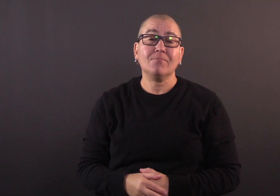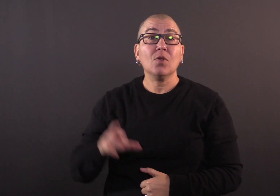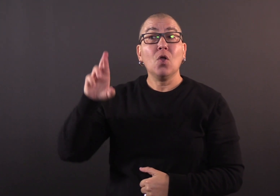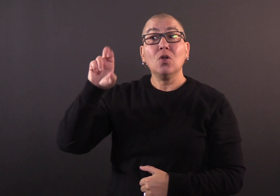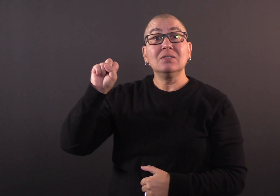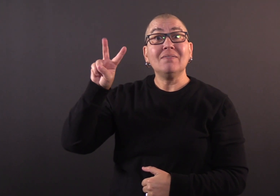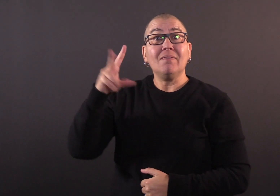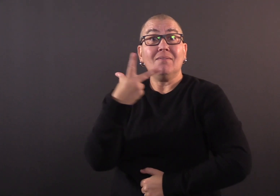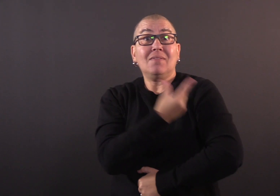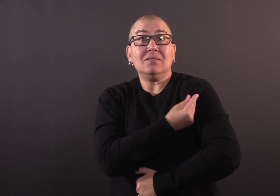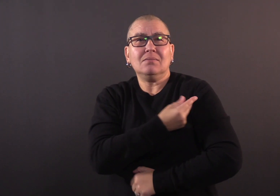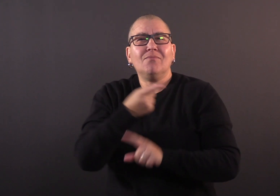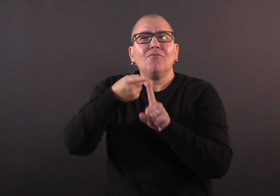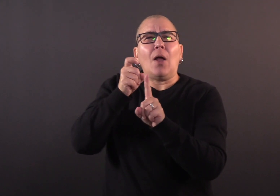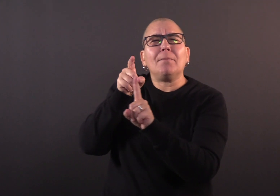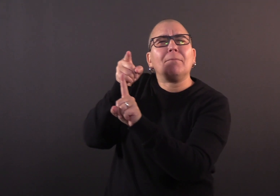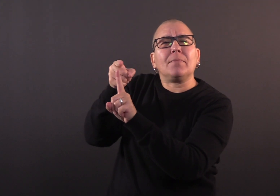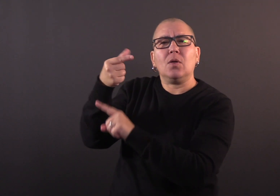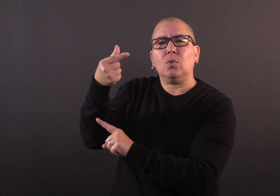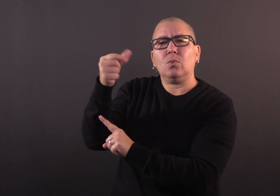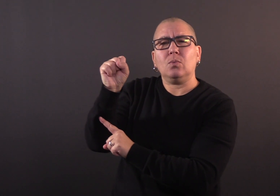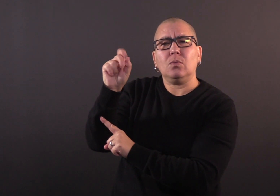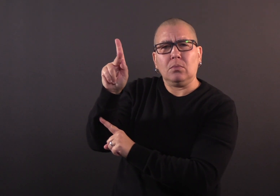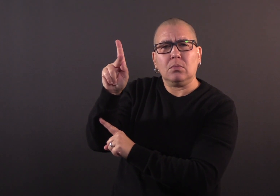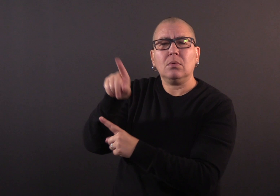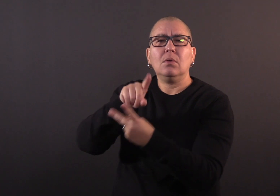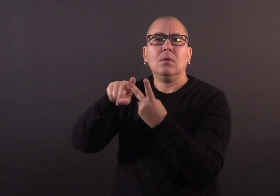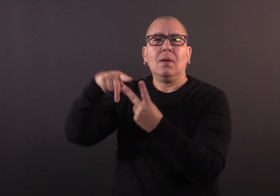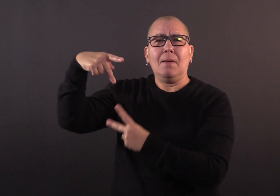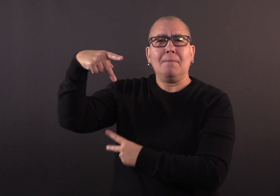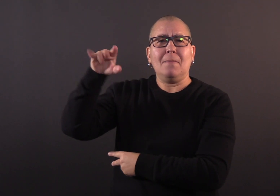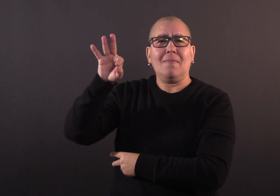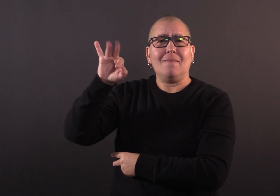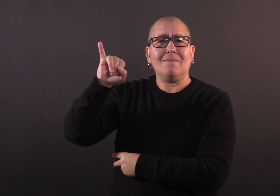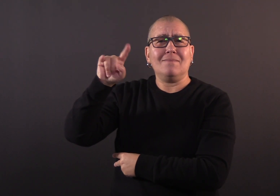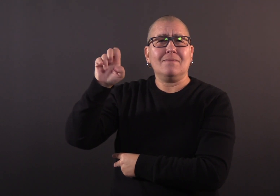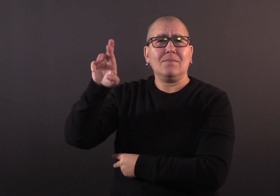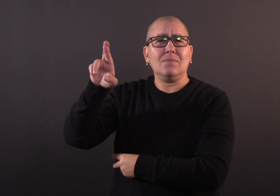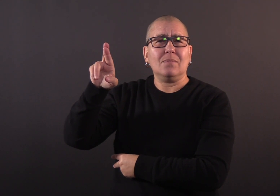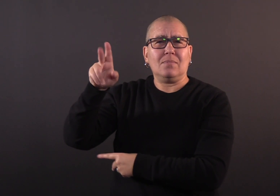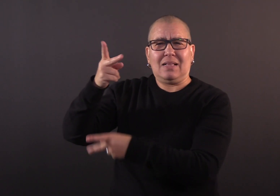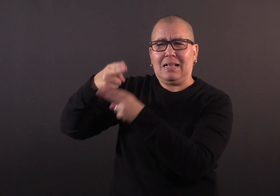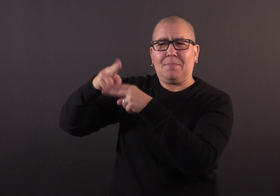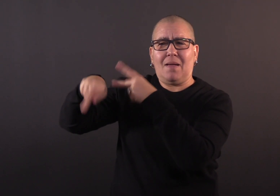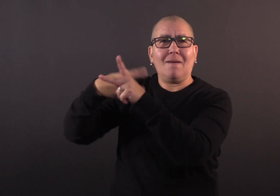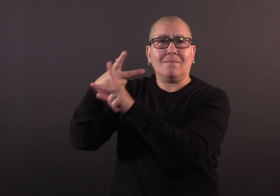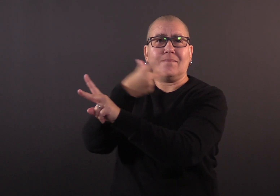but some seniors are reporting hurdles such as requirements to get a prescription. That's